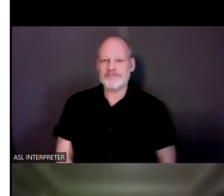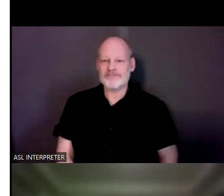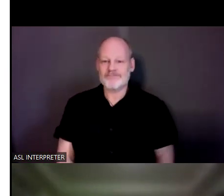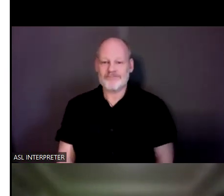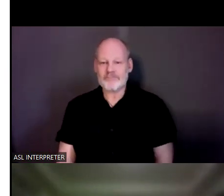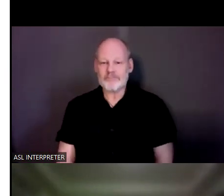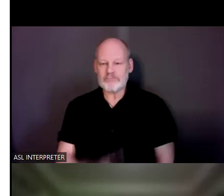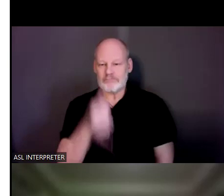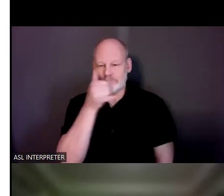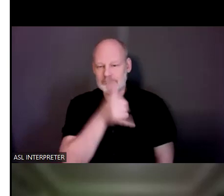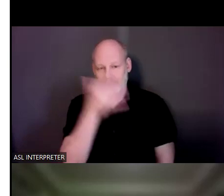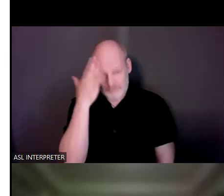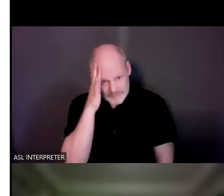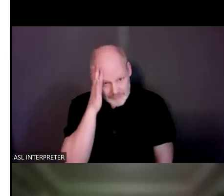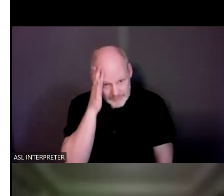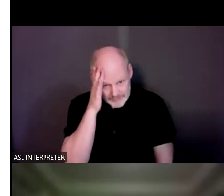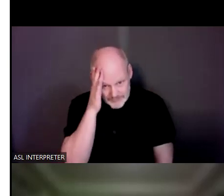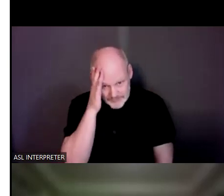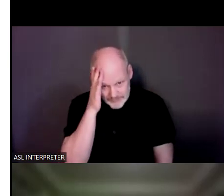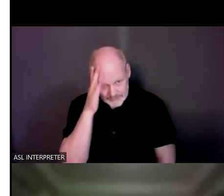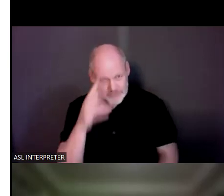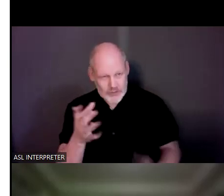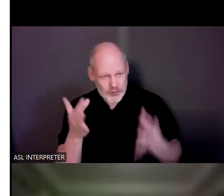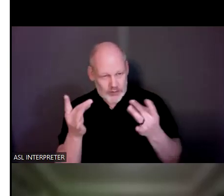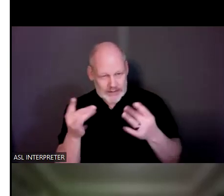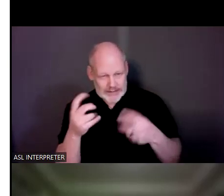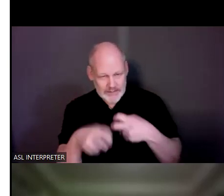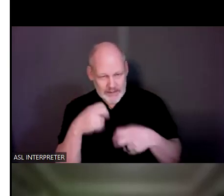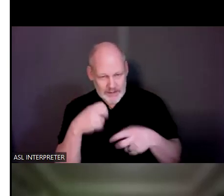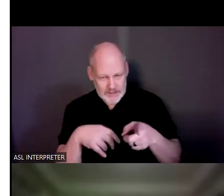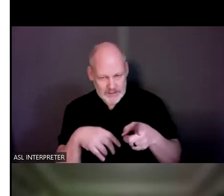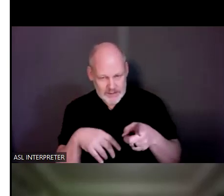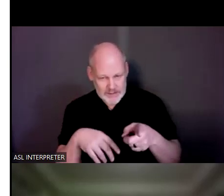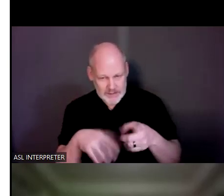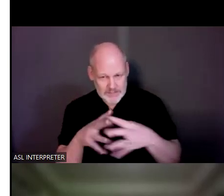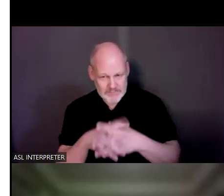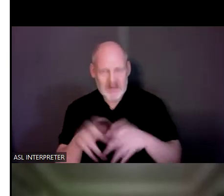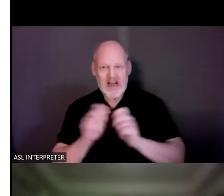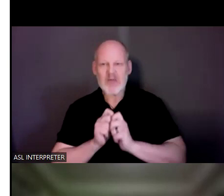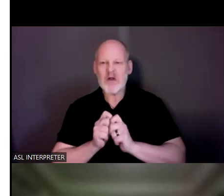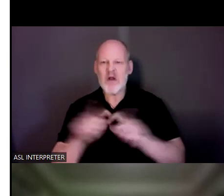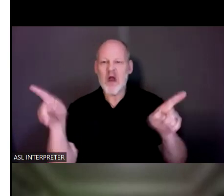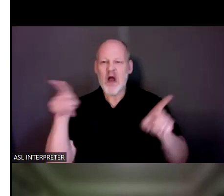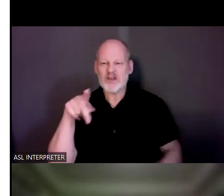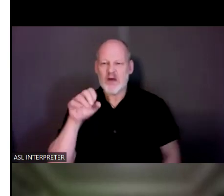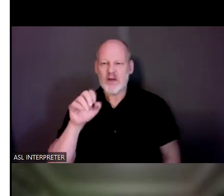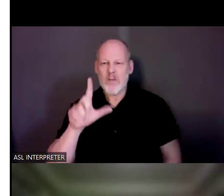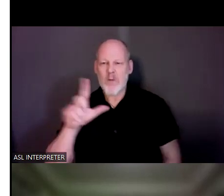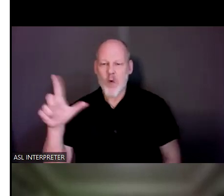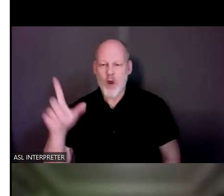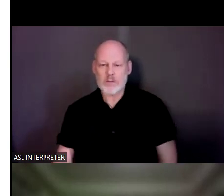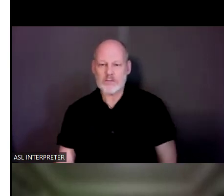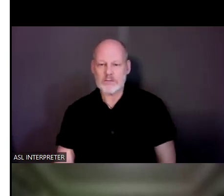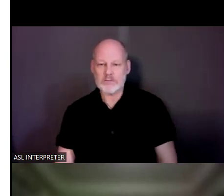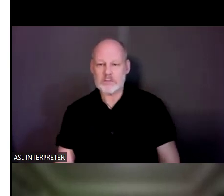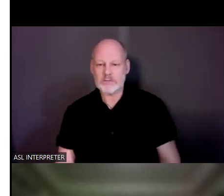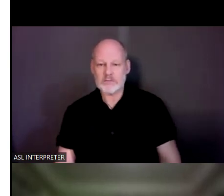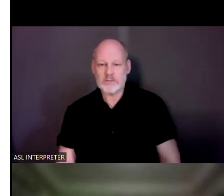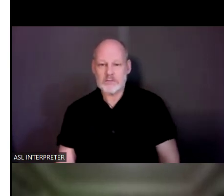have gotten really difficult on here I'm gonna launch this poll somehow I don't know